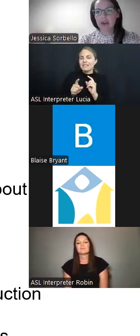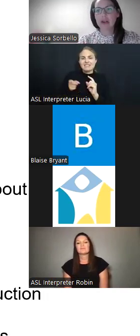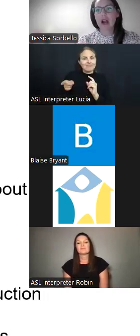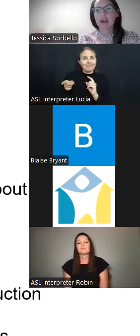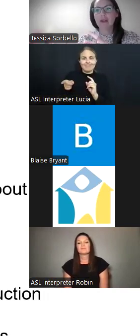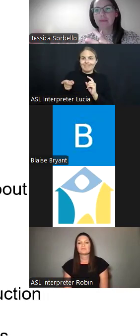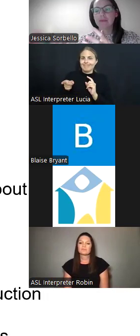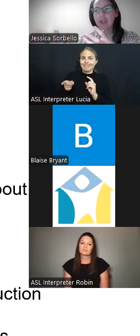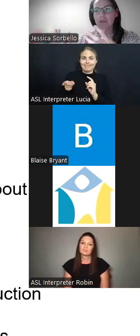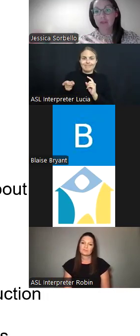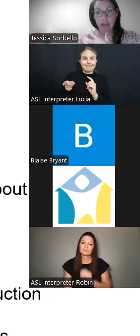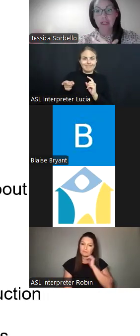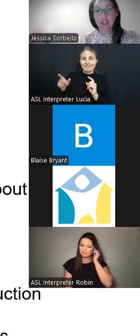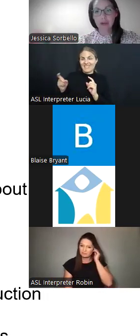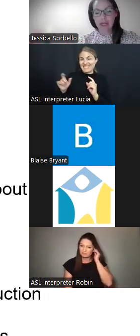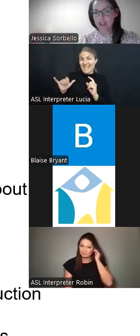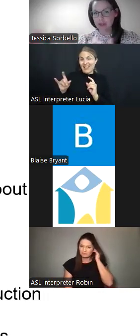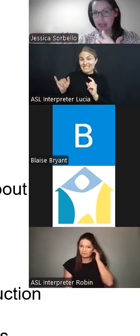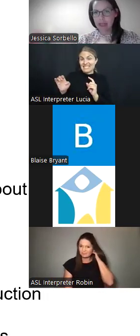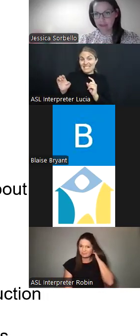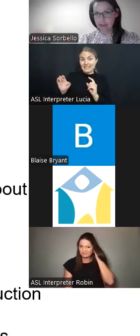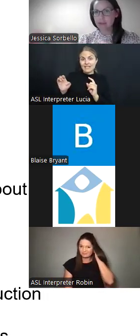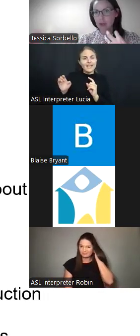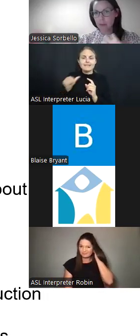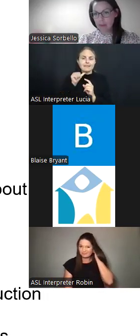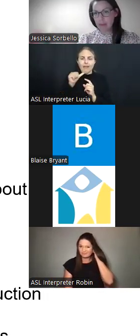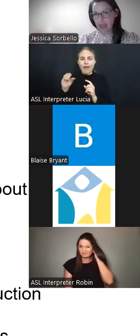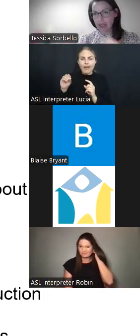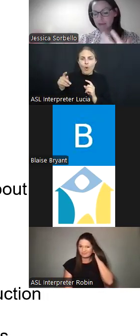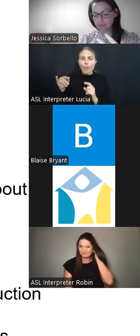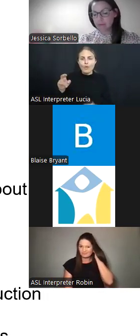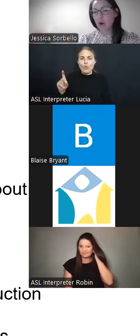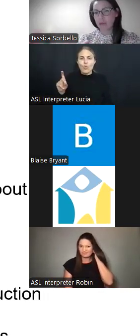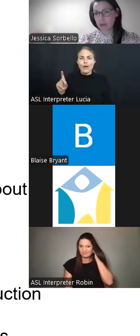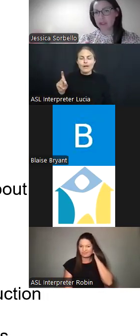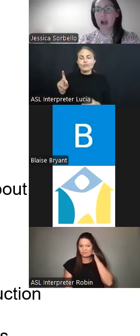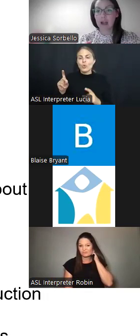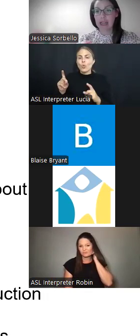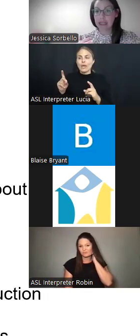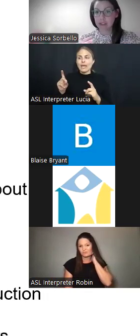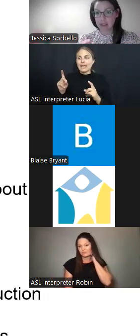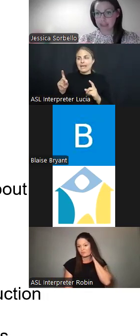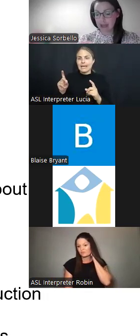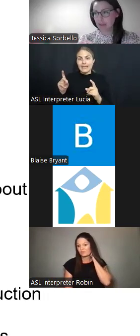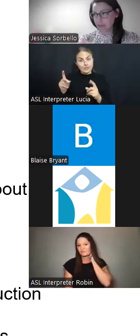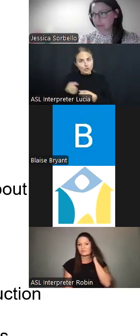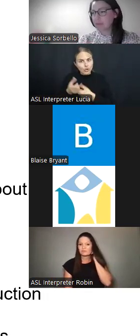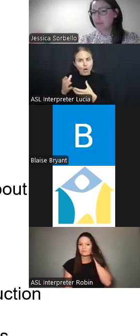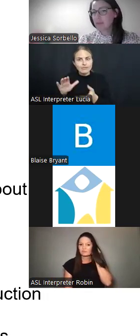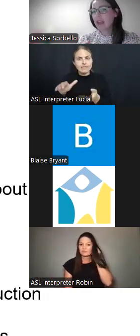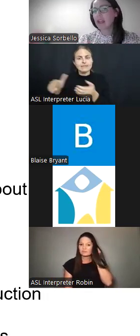causing death. The other thing with it is so we know for anybody who does use IV drugs, you know, the risk